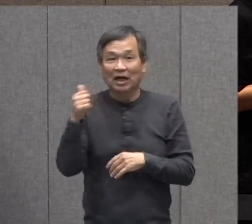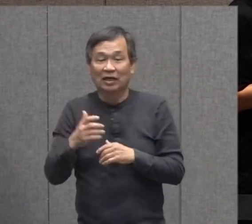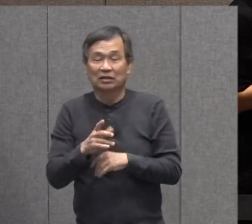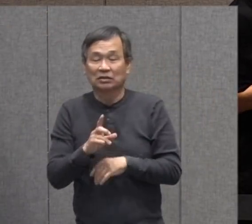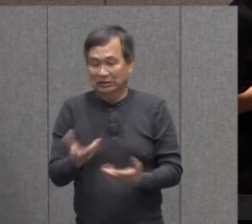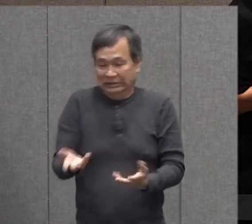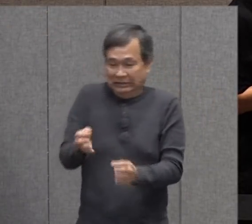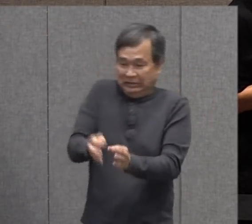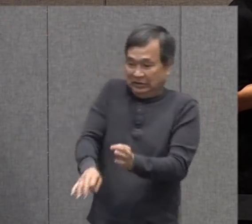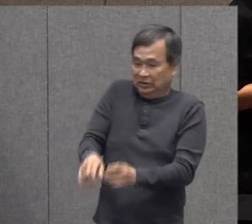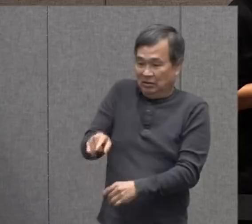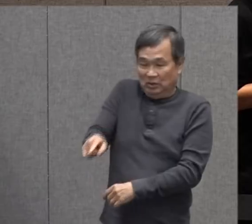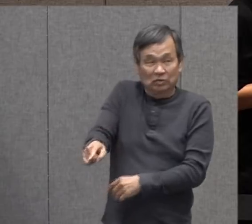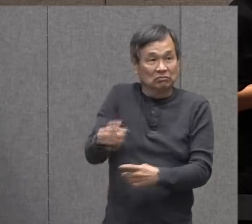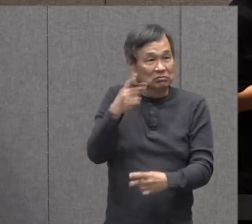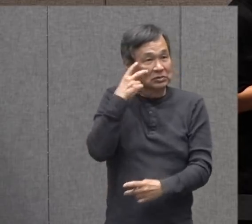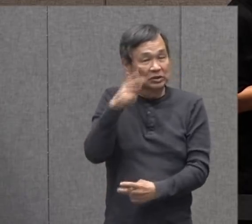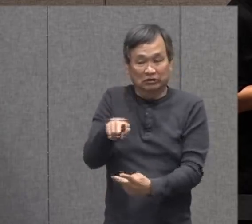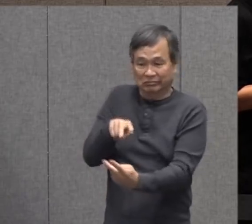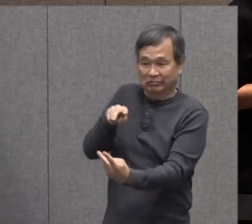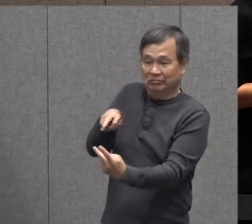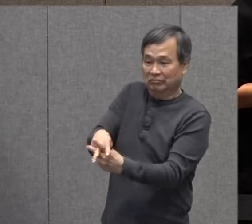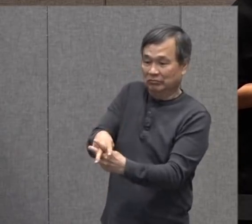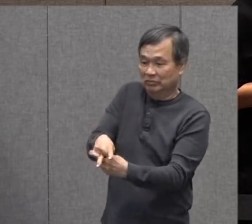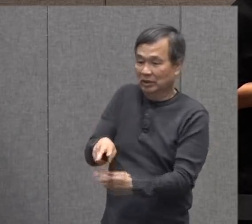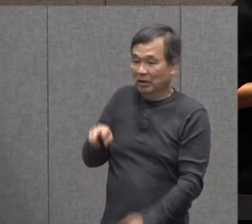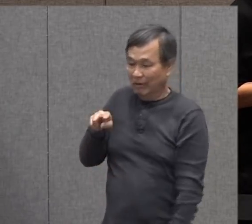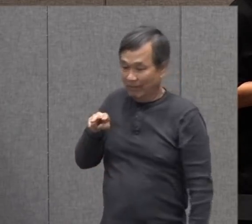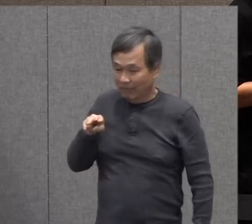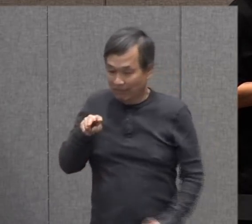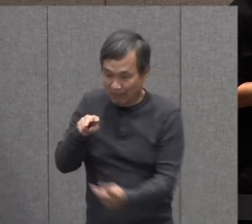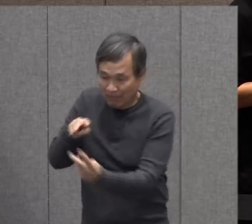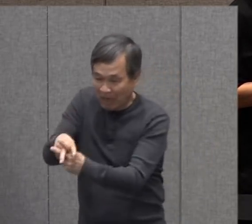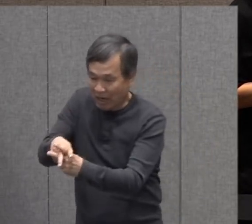and then we get light and sound energy from our television.